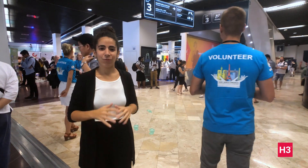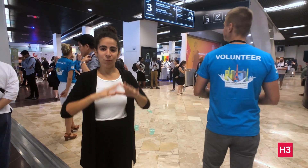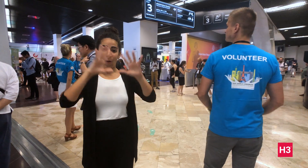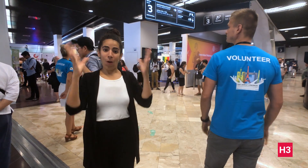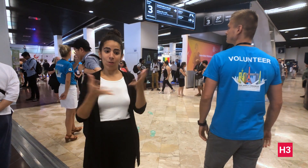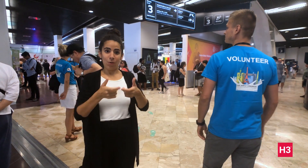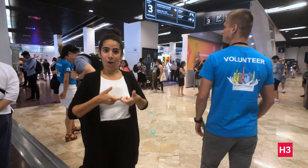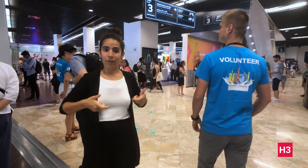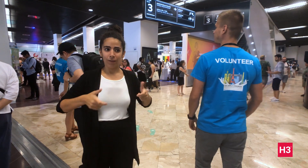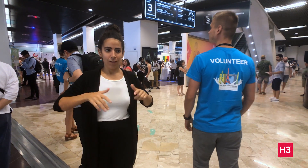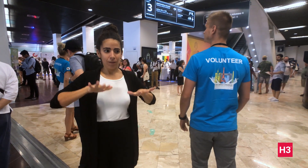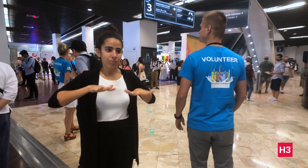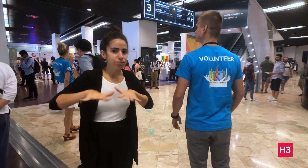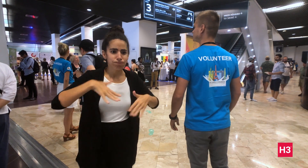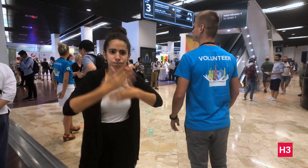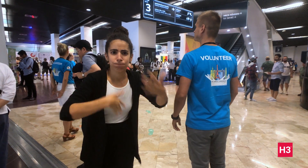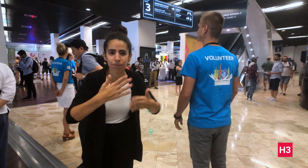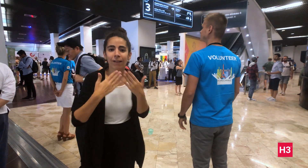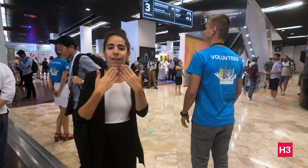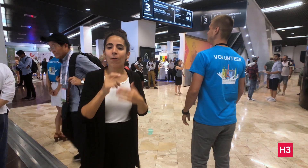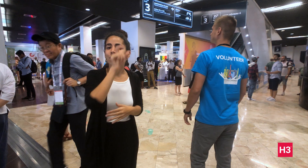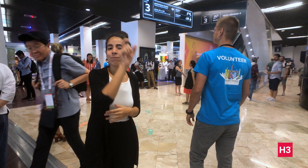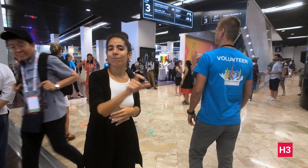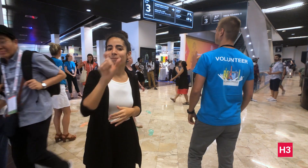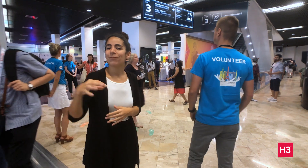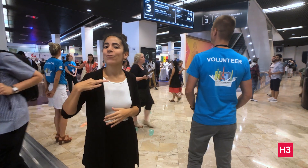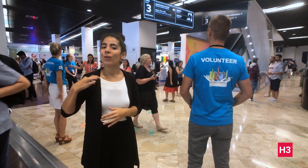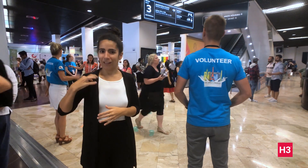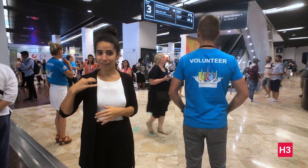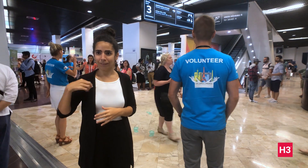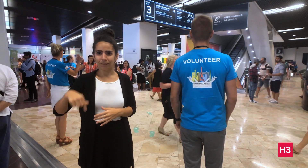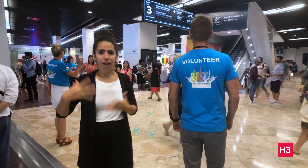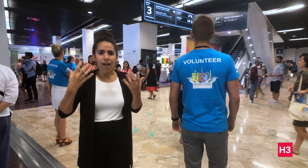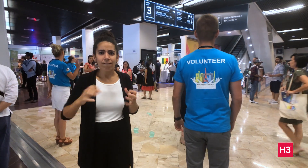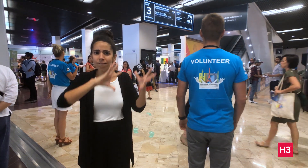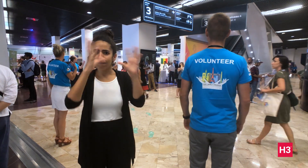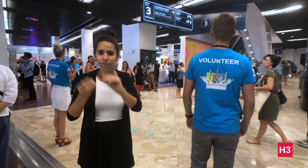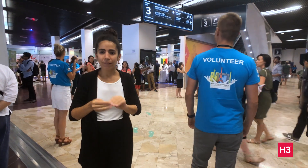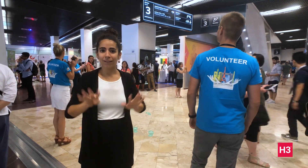The World Congress became possible, thanks to volunteers.